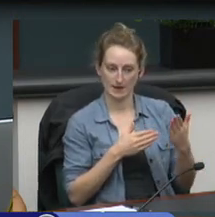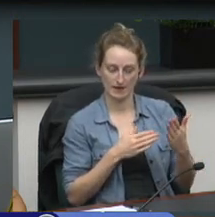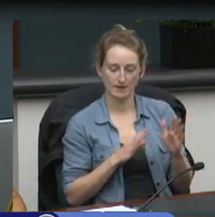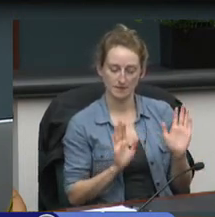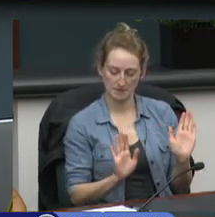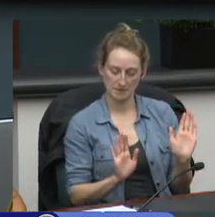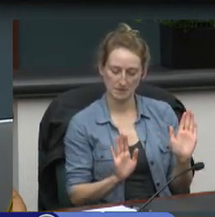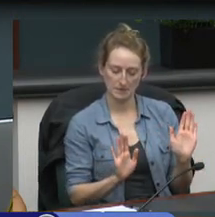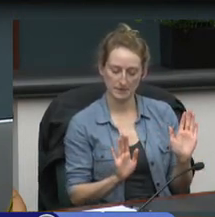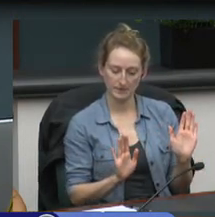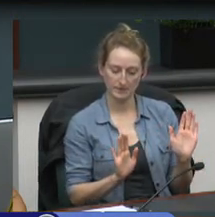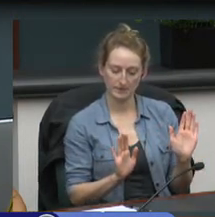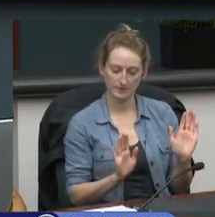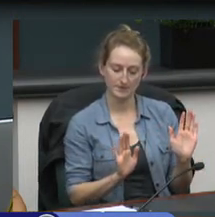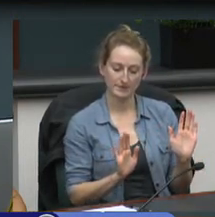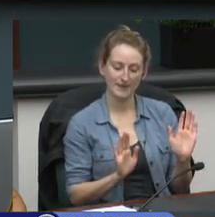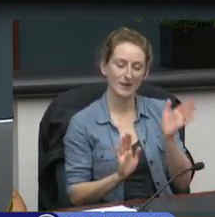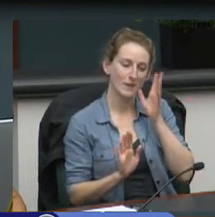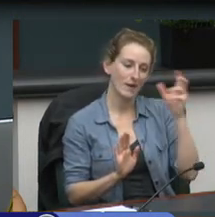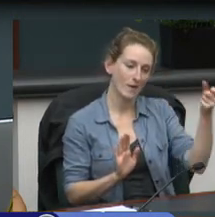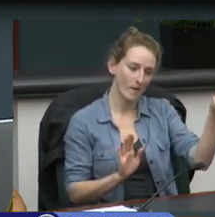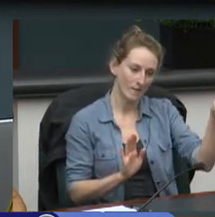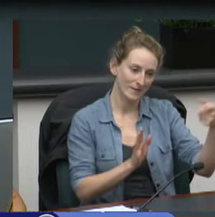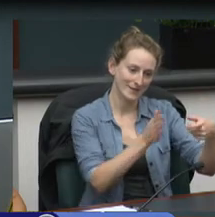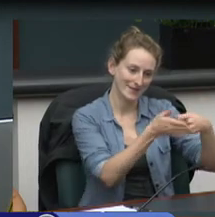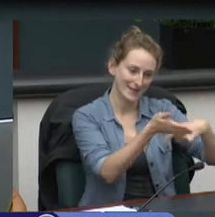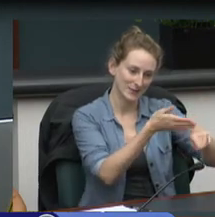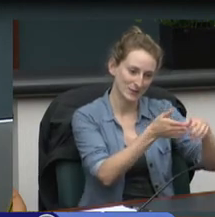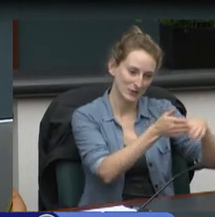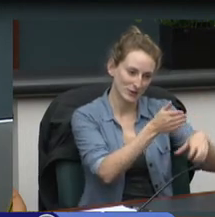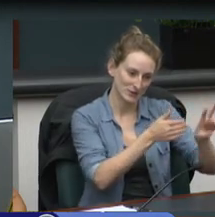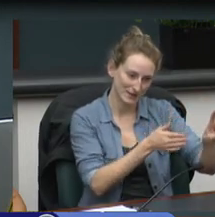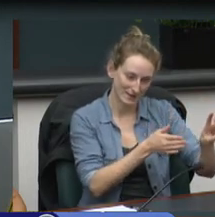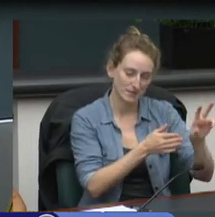that next week when we talk about chapter 7 but two things I found were